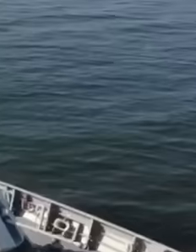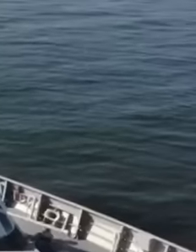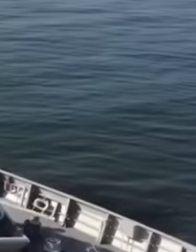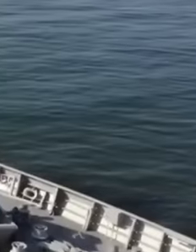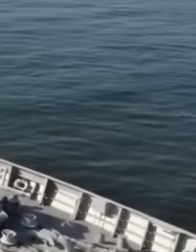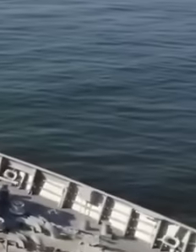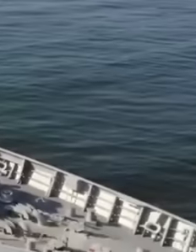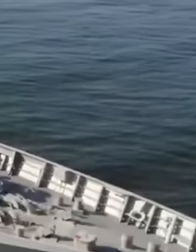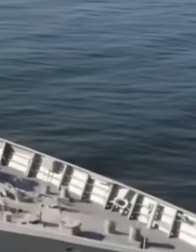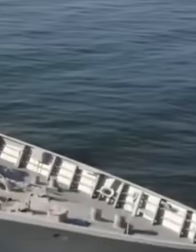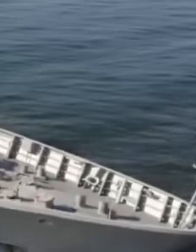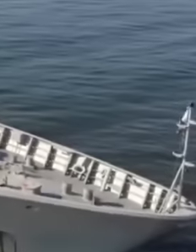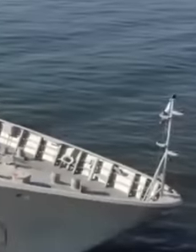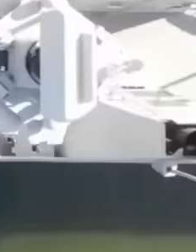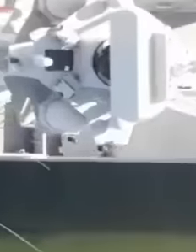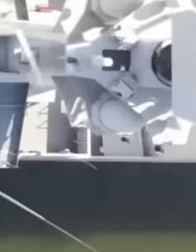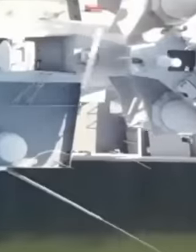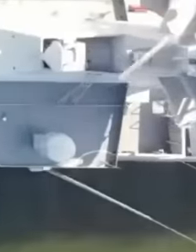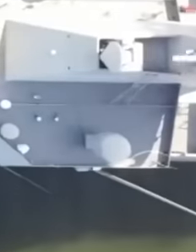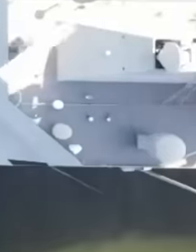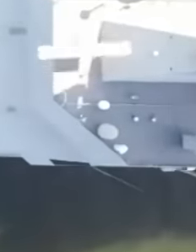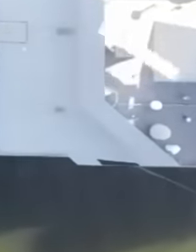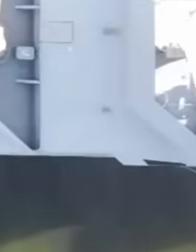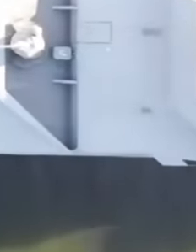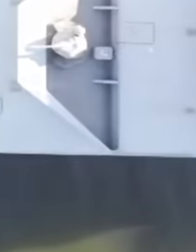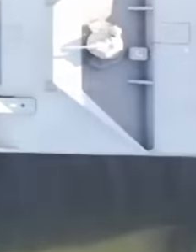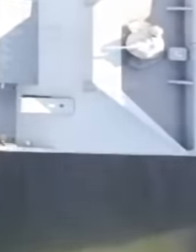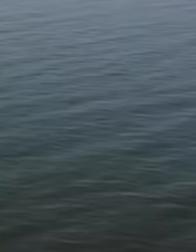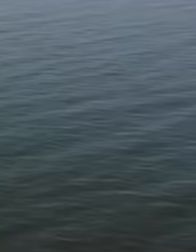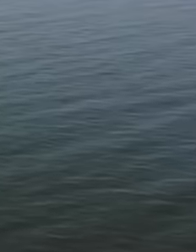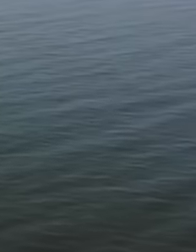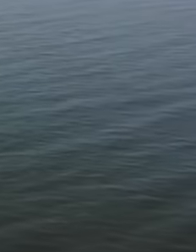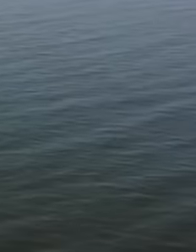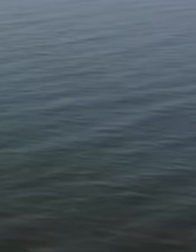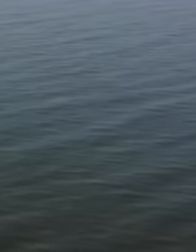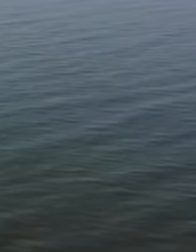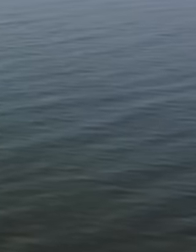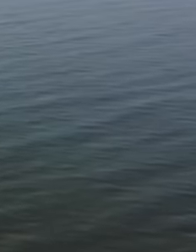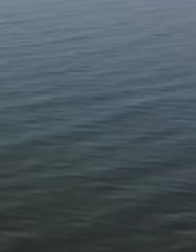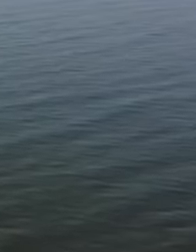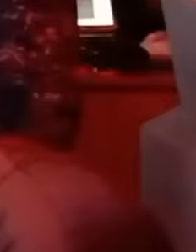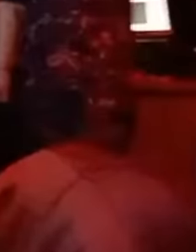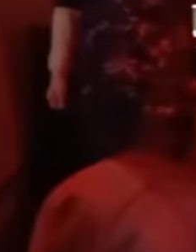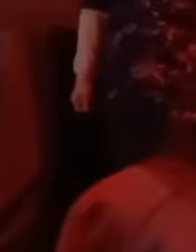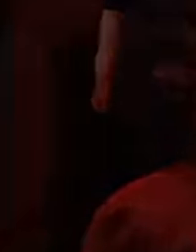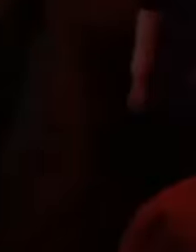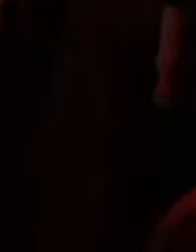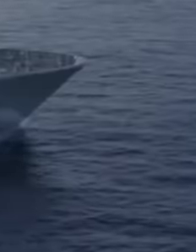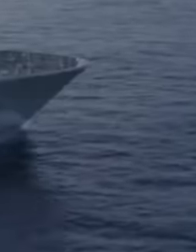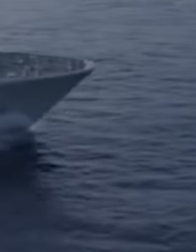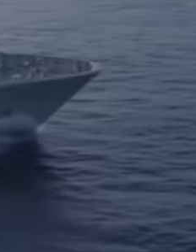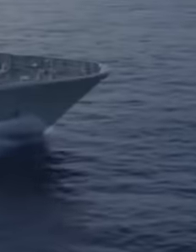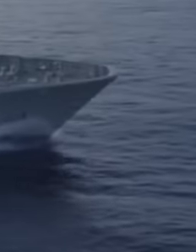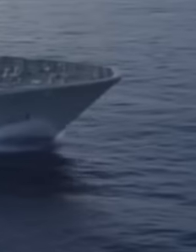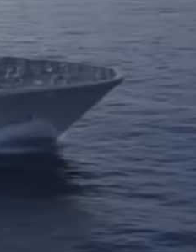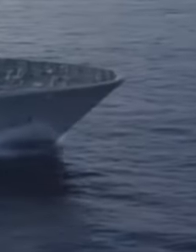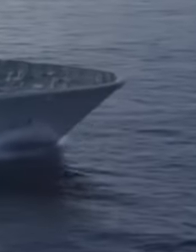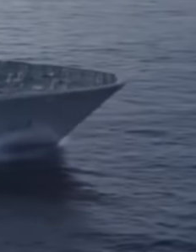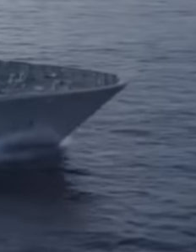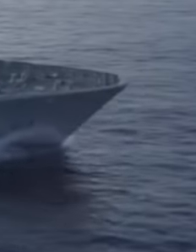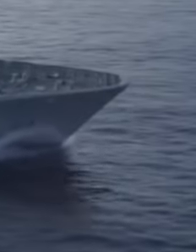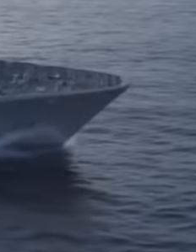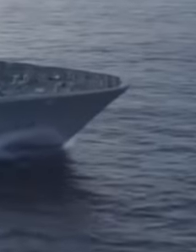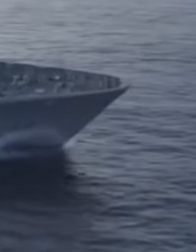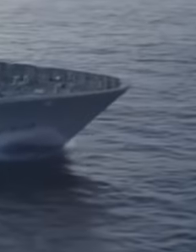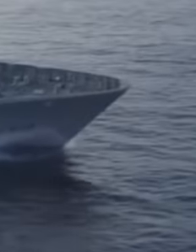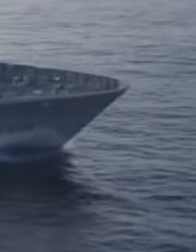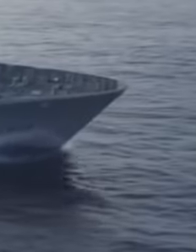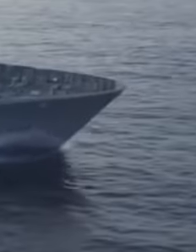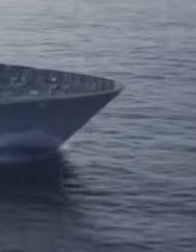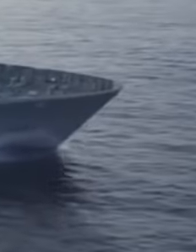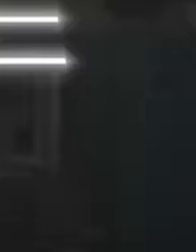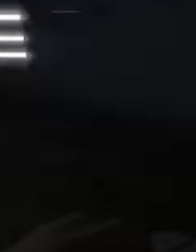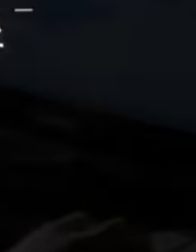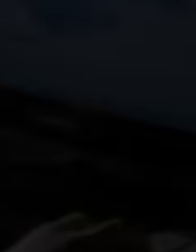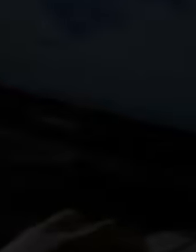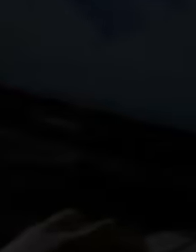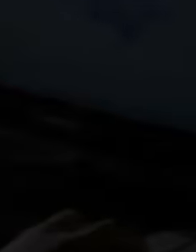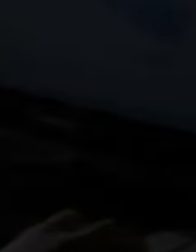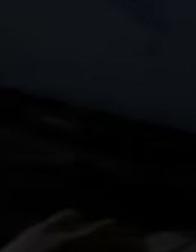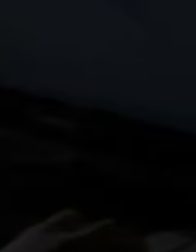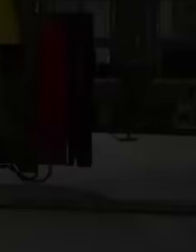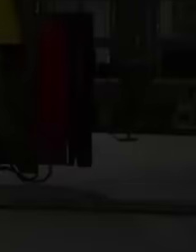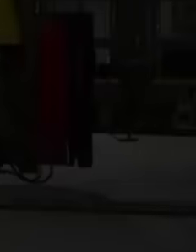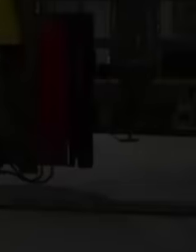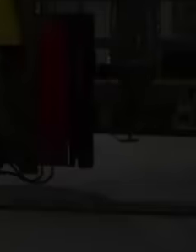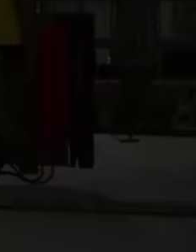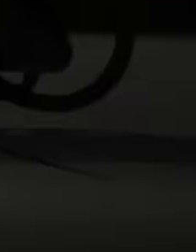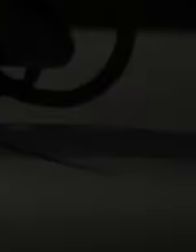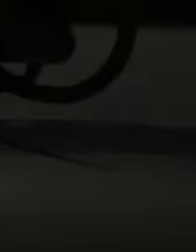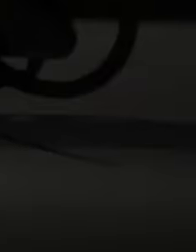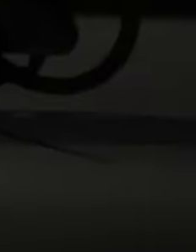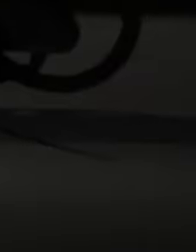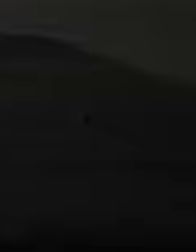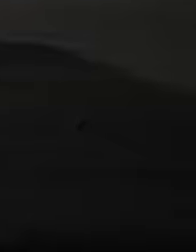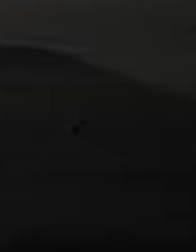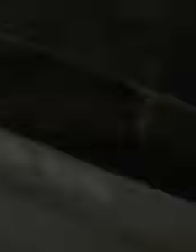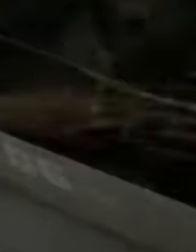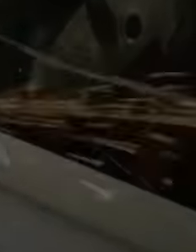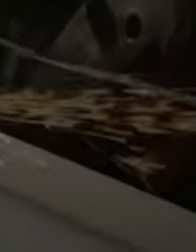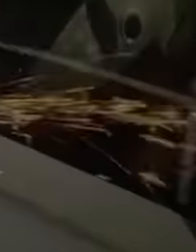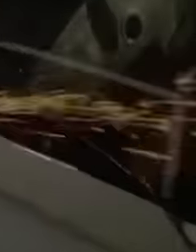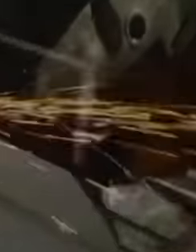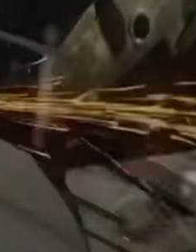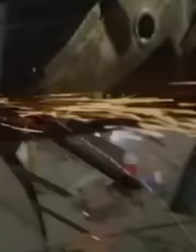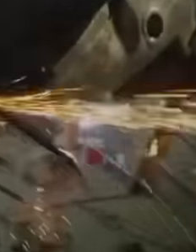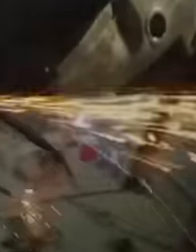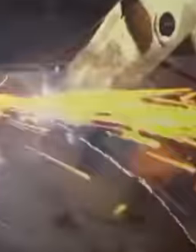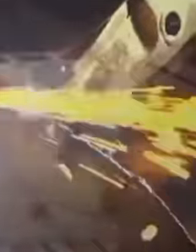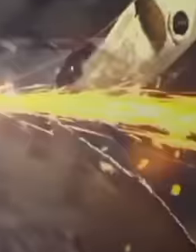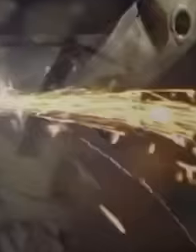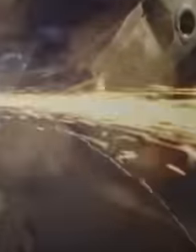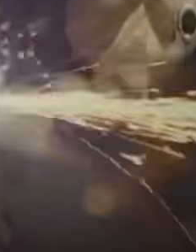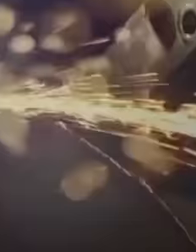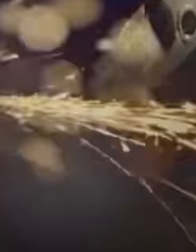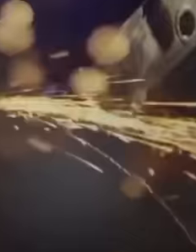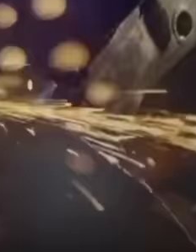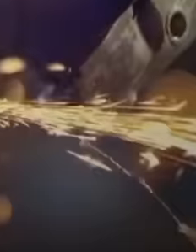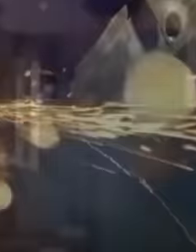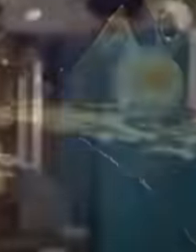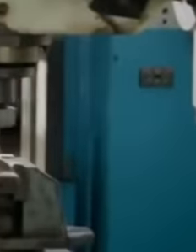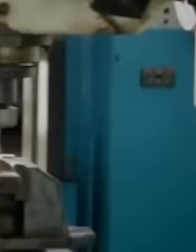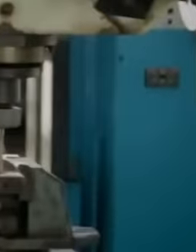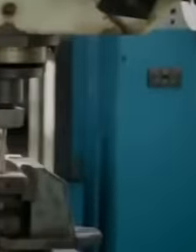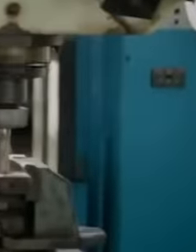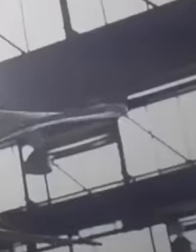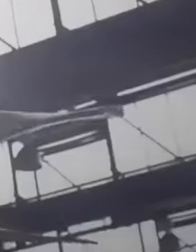delivery. The oceanic patrol, the Oaxaca class, the most modern,